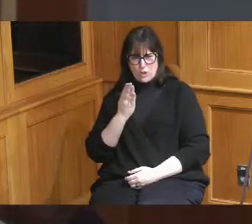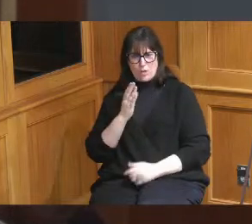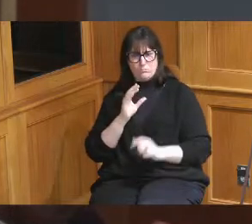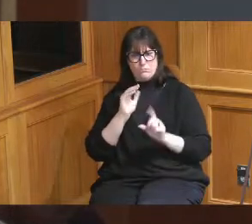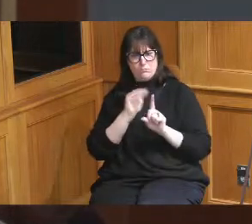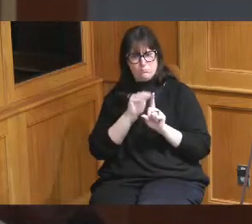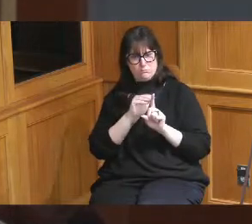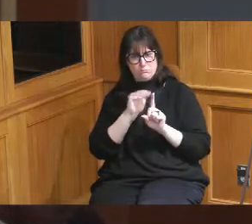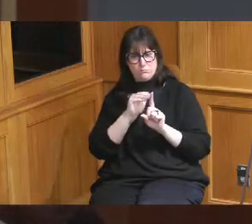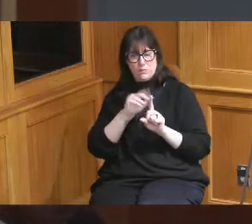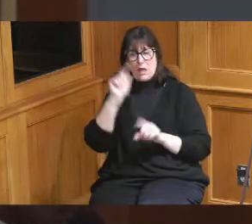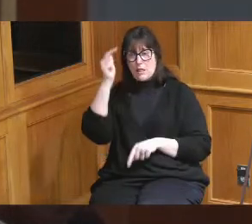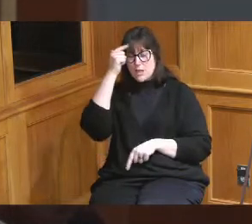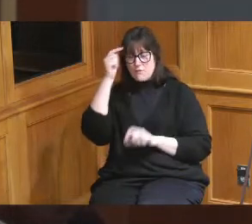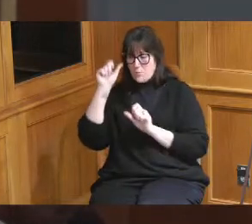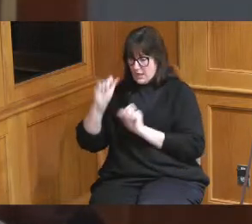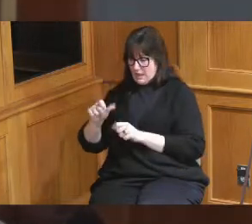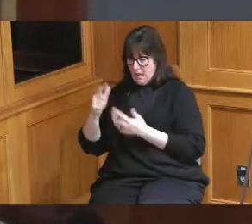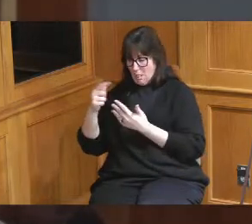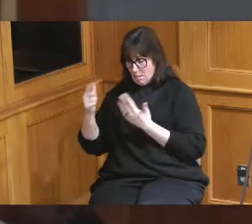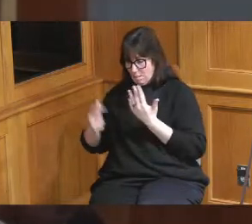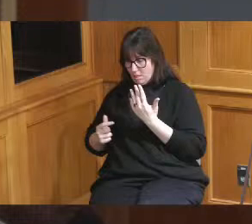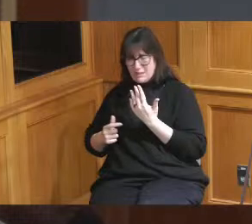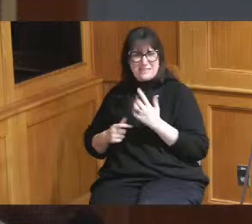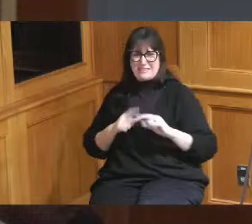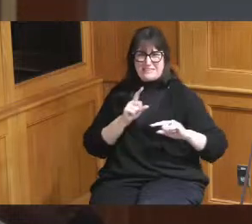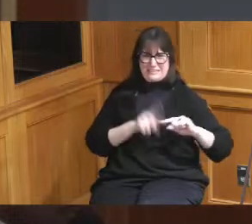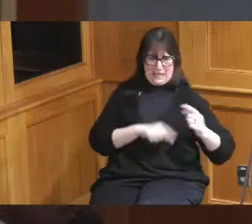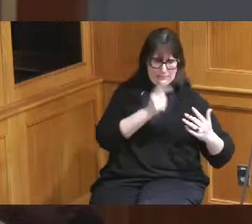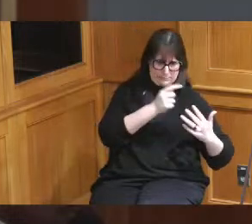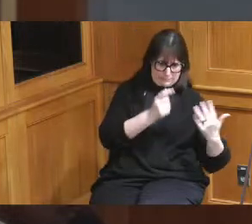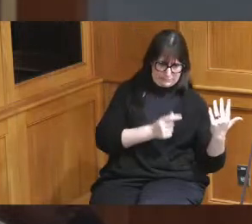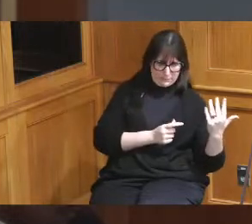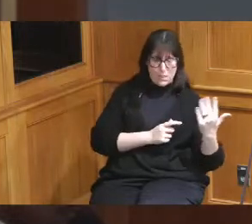what government can do here's what government can't do here are the programs available and we